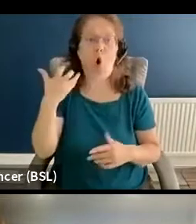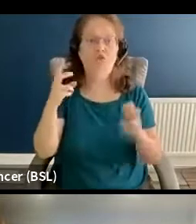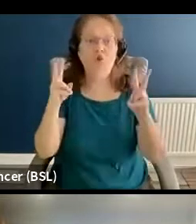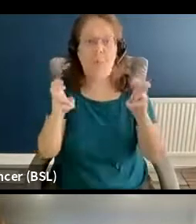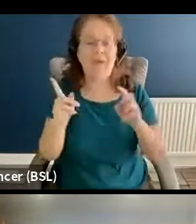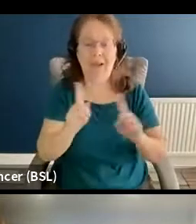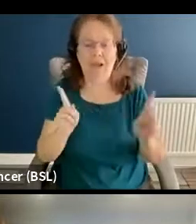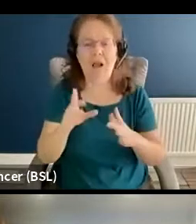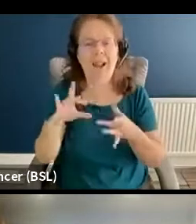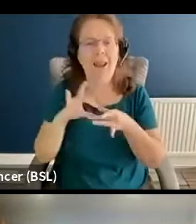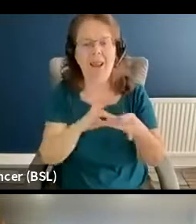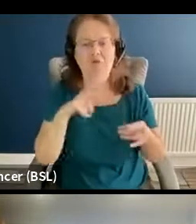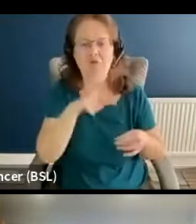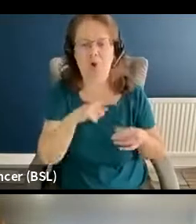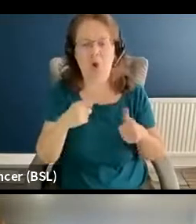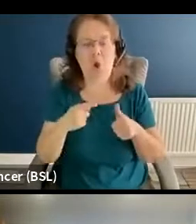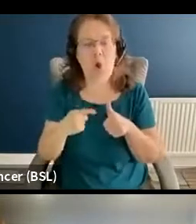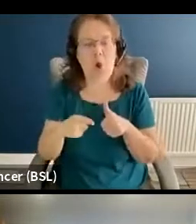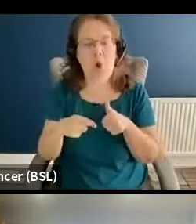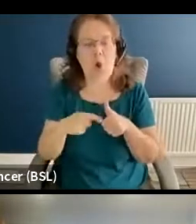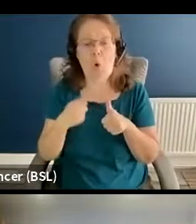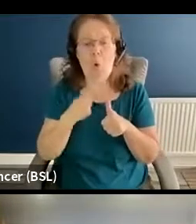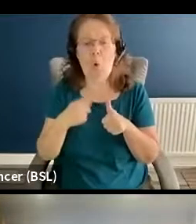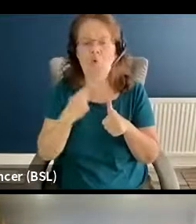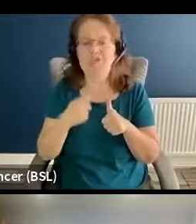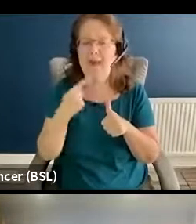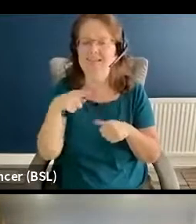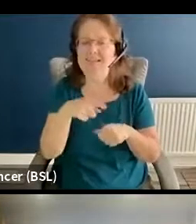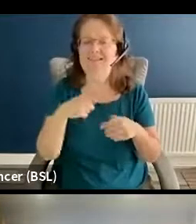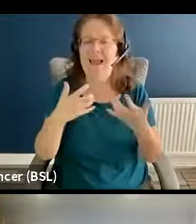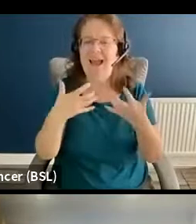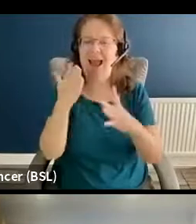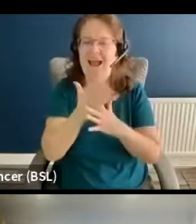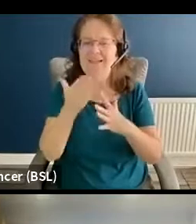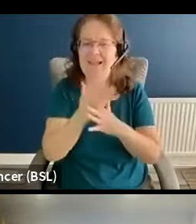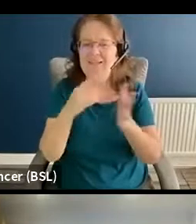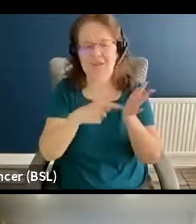around automated accessibility tools. Now, obviously there's tools where you can do testing